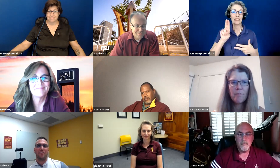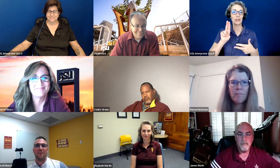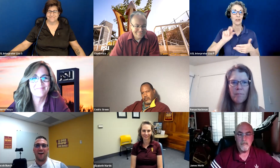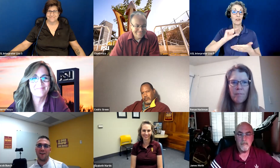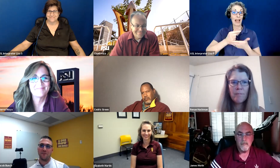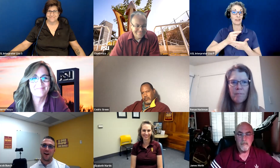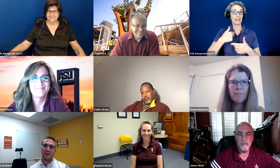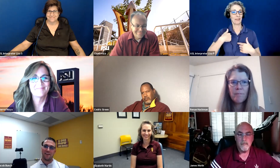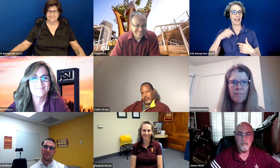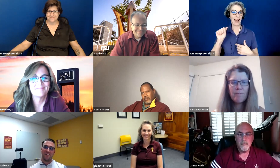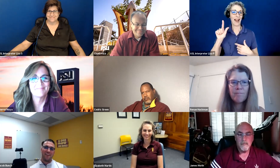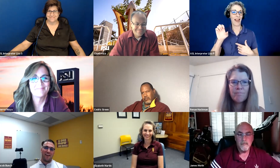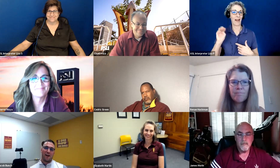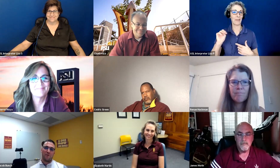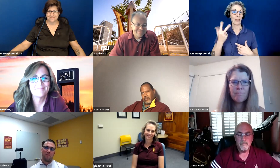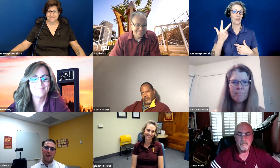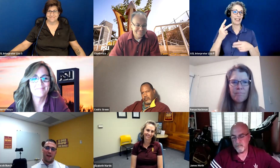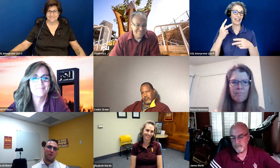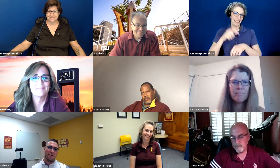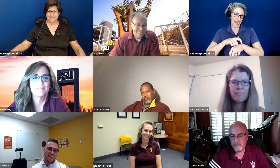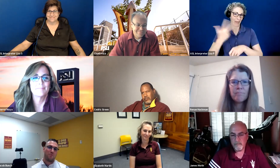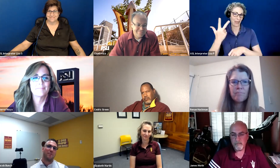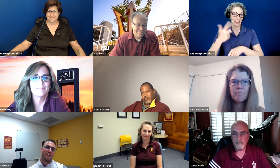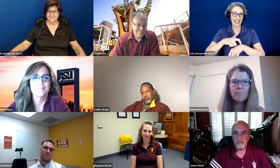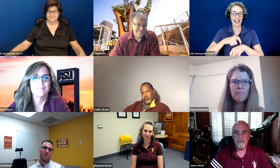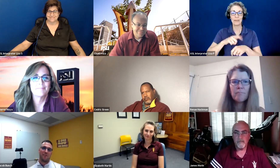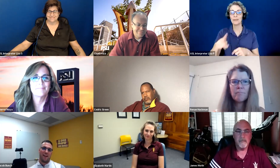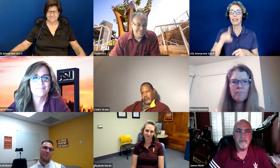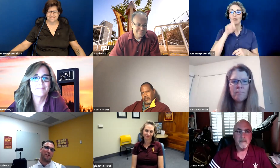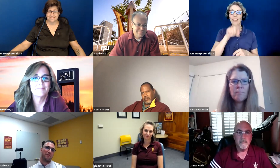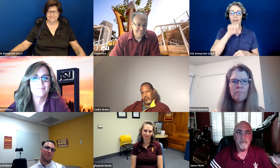So, I have a deep affinity for the ASU community.